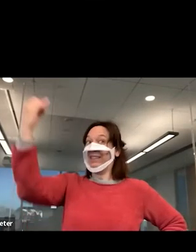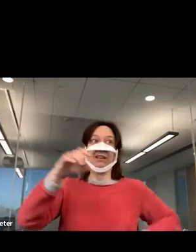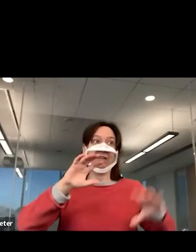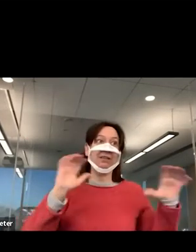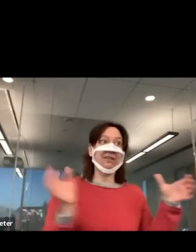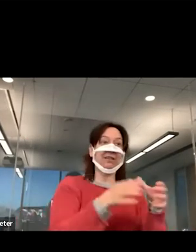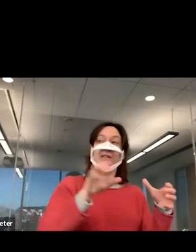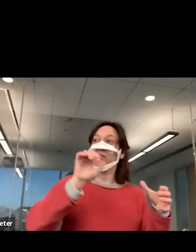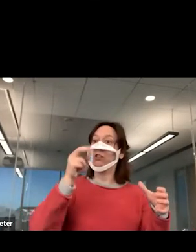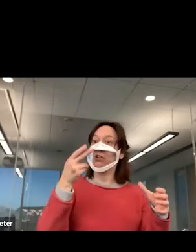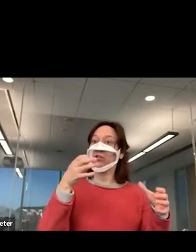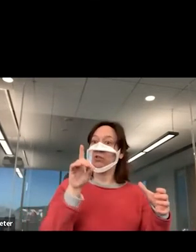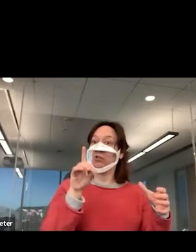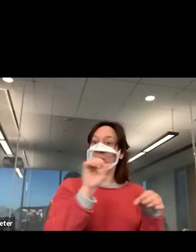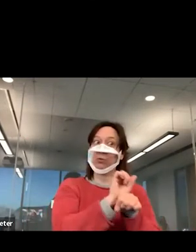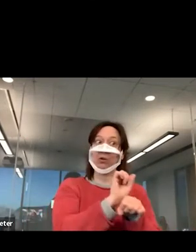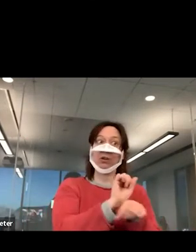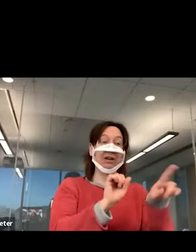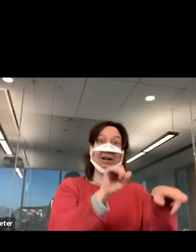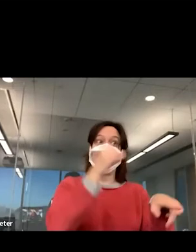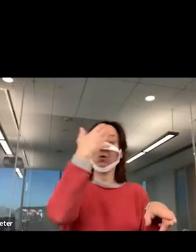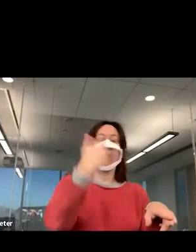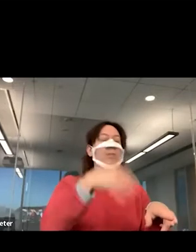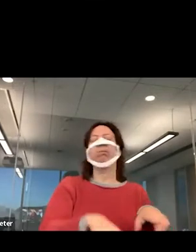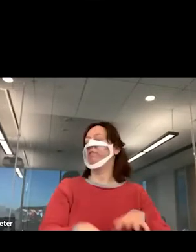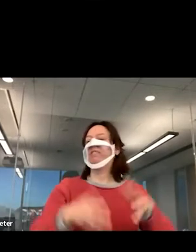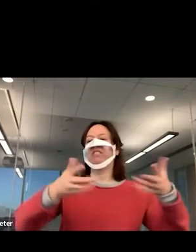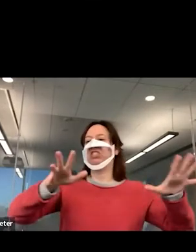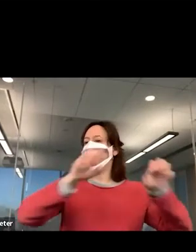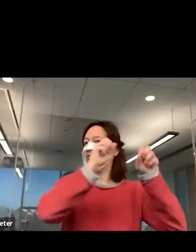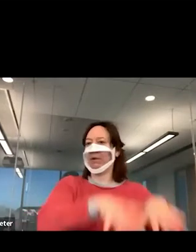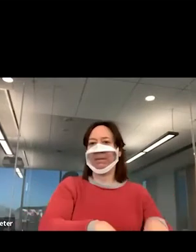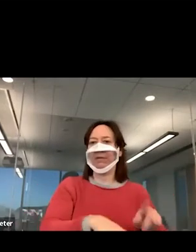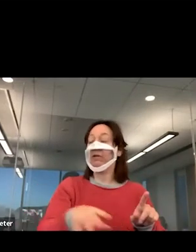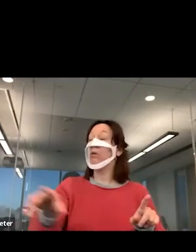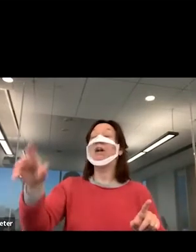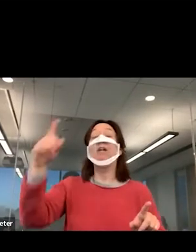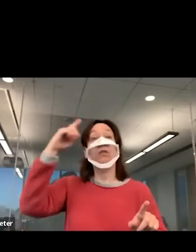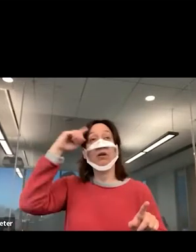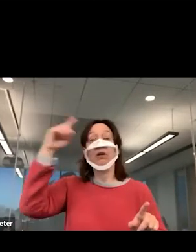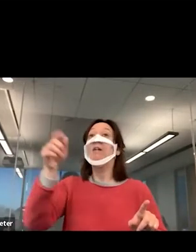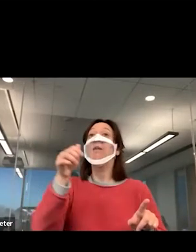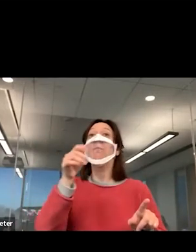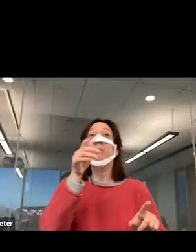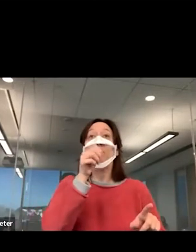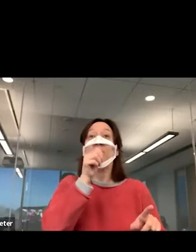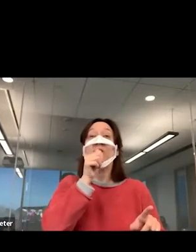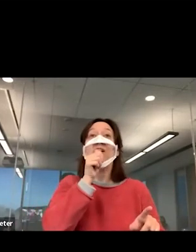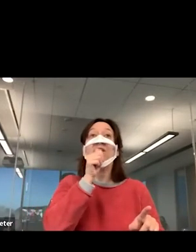before we could actually tell private employers what to do we needed to do it ourselves and we